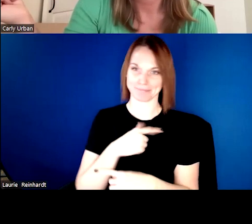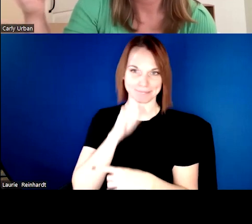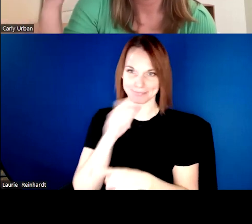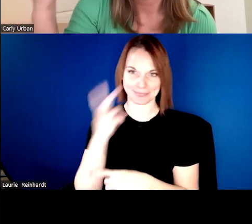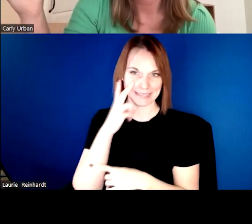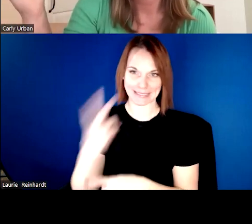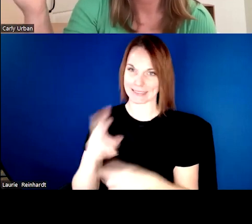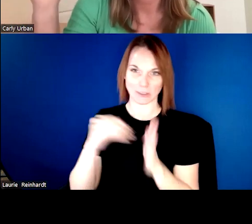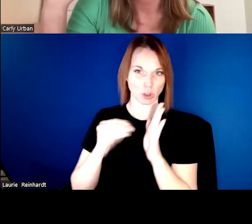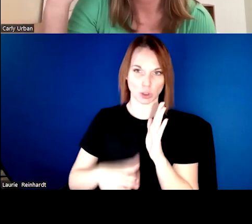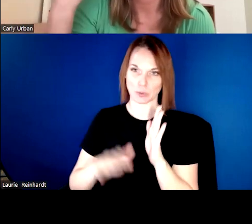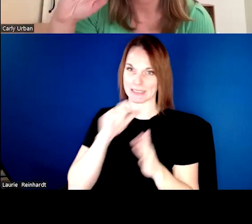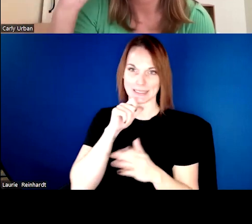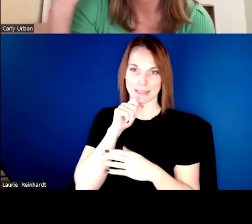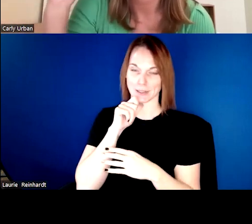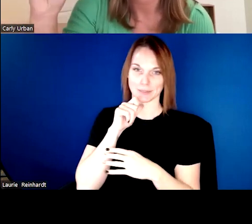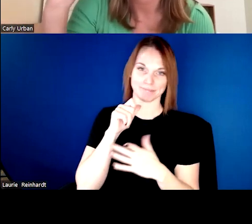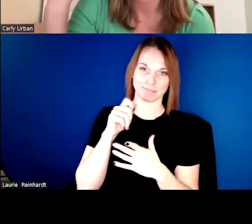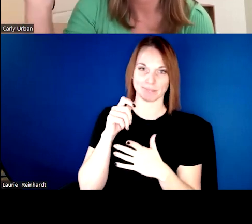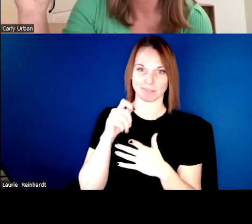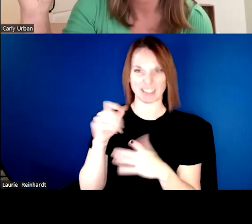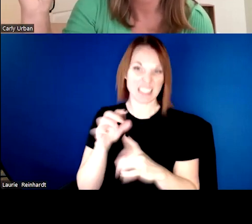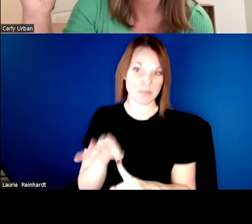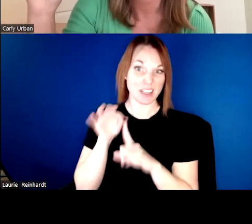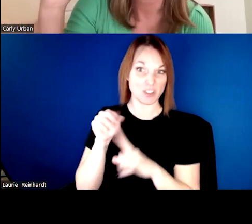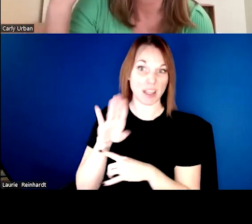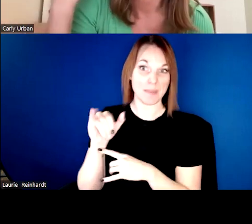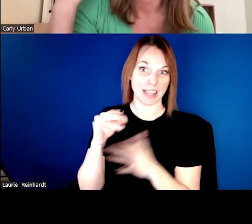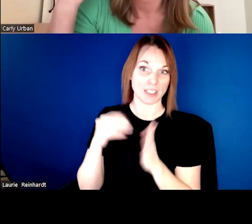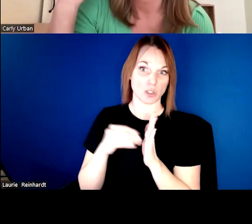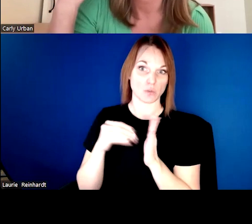aren't making that, especially by student characteristics, so we're not seeing it